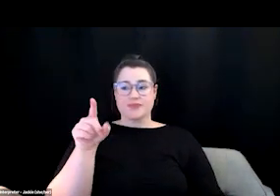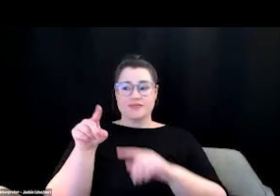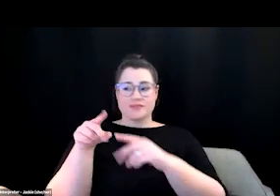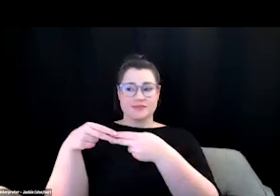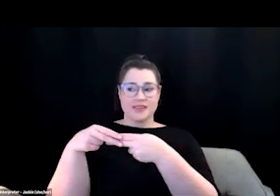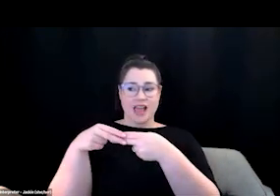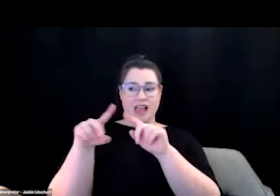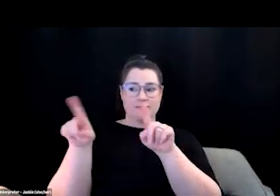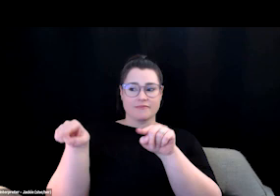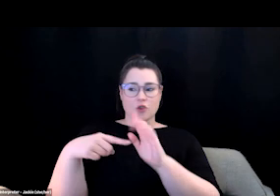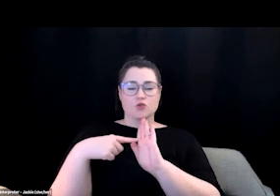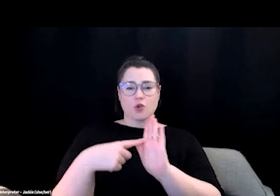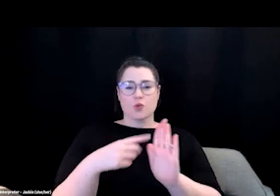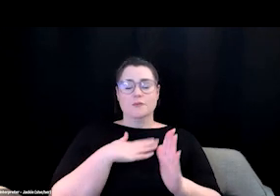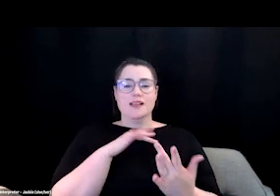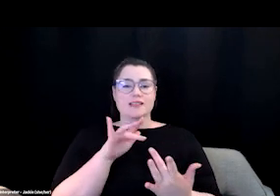And I'm part of the Division of Information Systems.